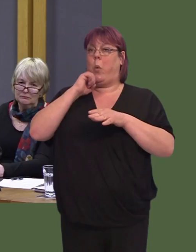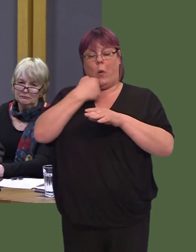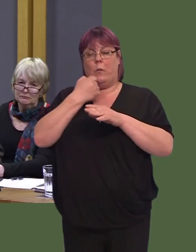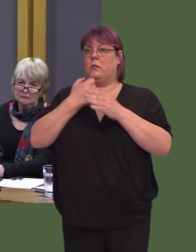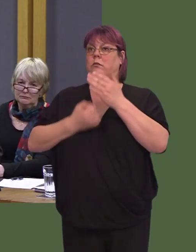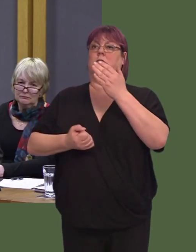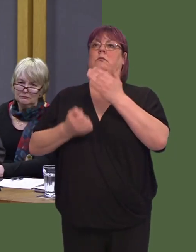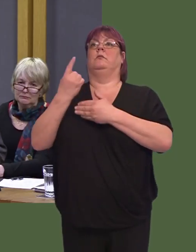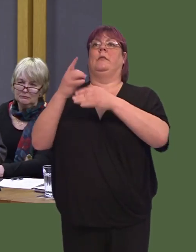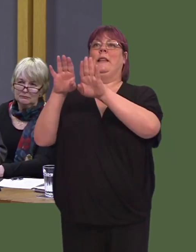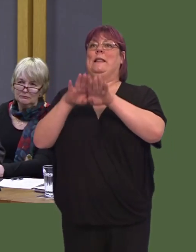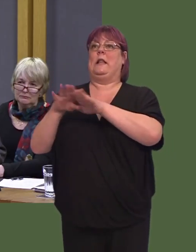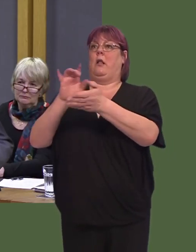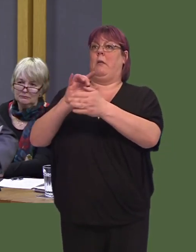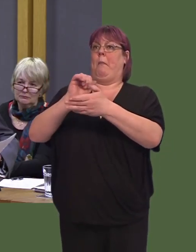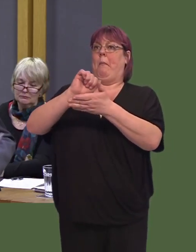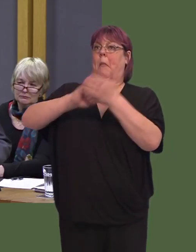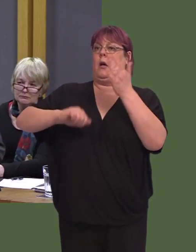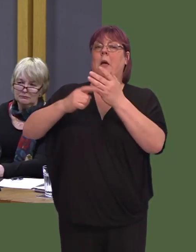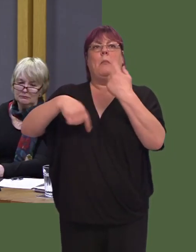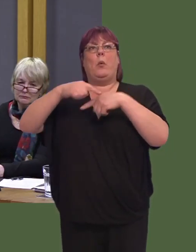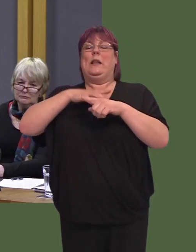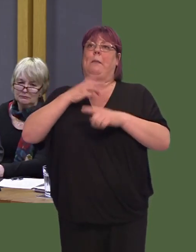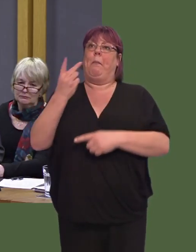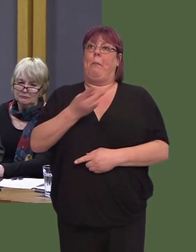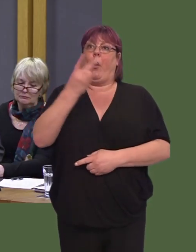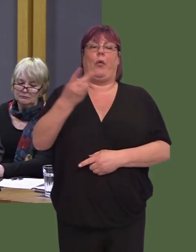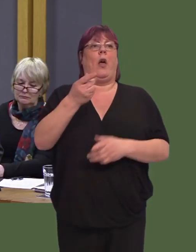The solution is that we need both: customs union and single market.